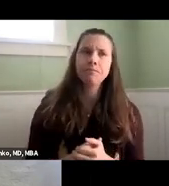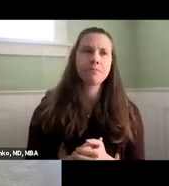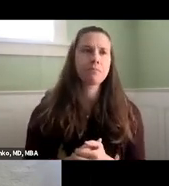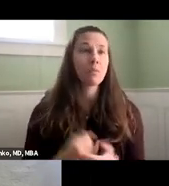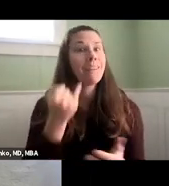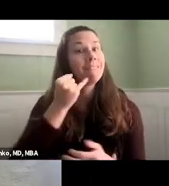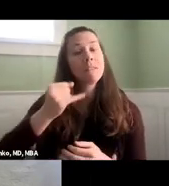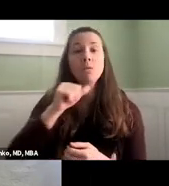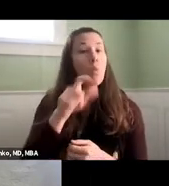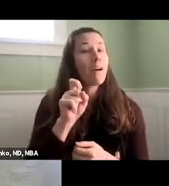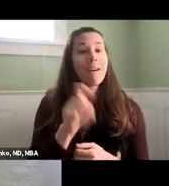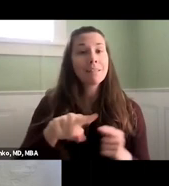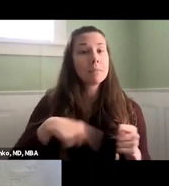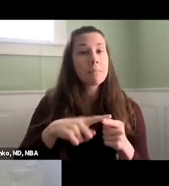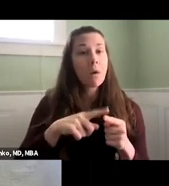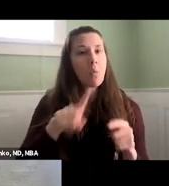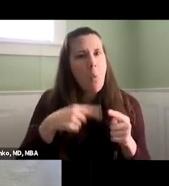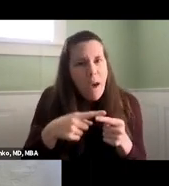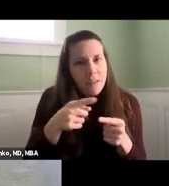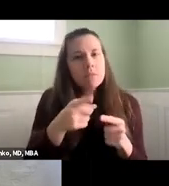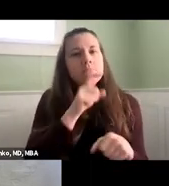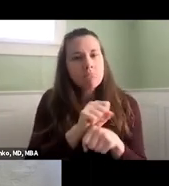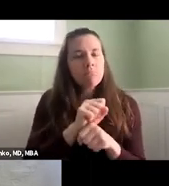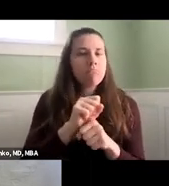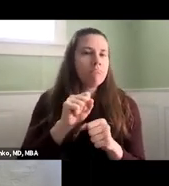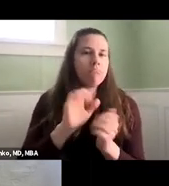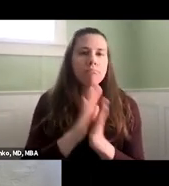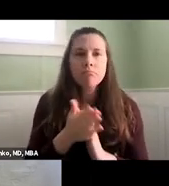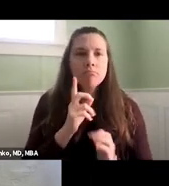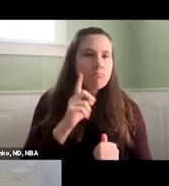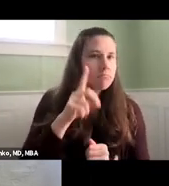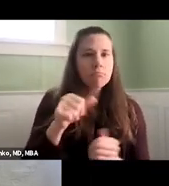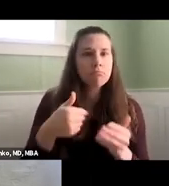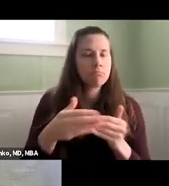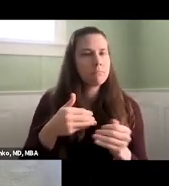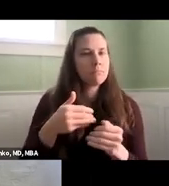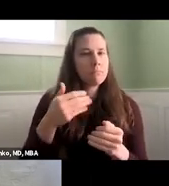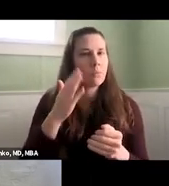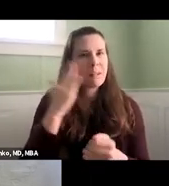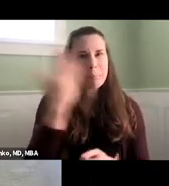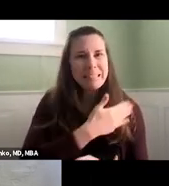deaf people do get screening for mammograms regularly as found in the research. But often